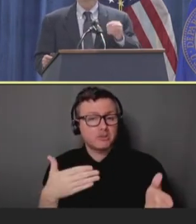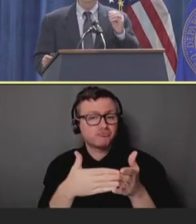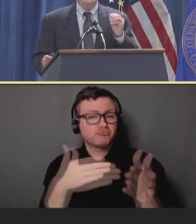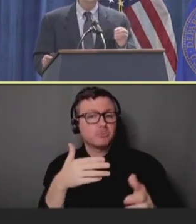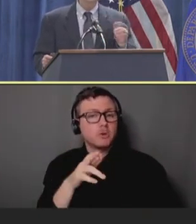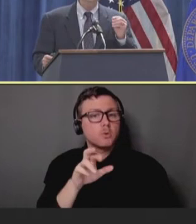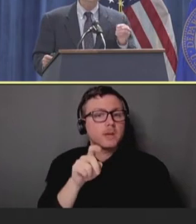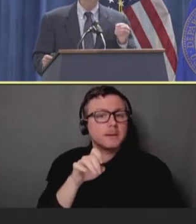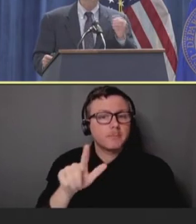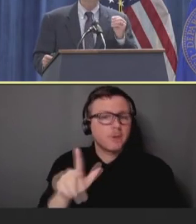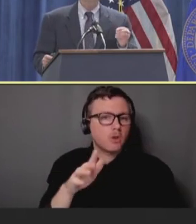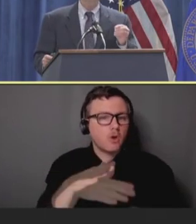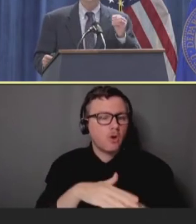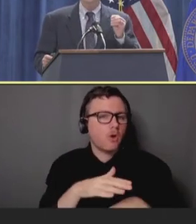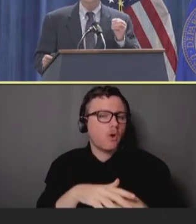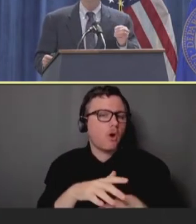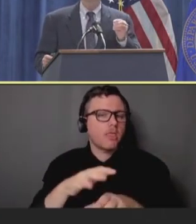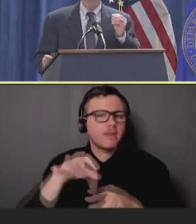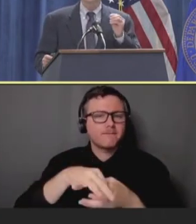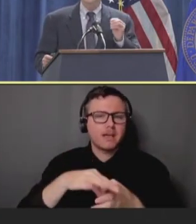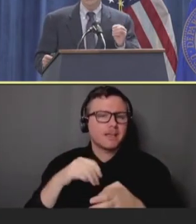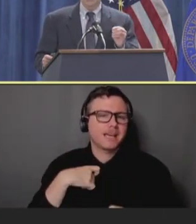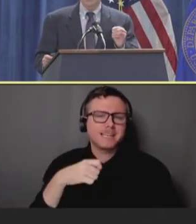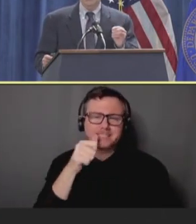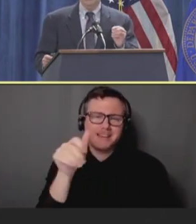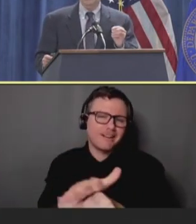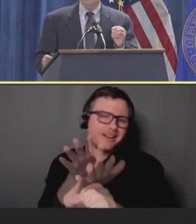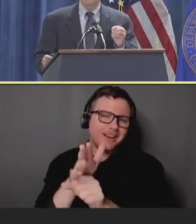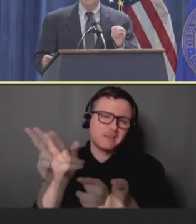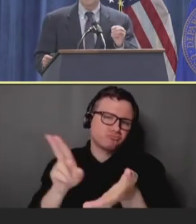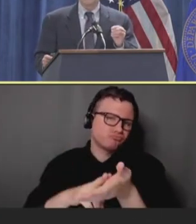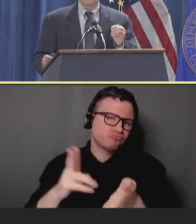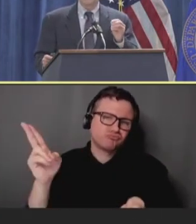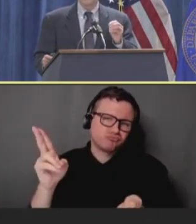and they couldn't even get enough signatures.